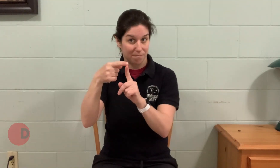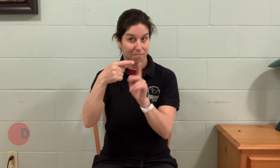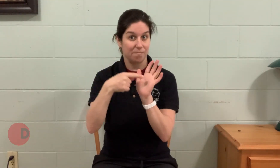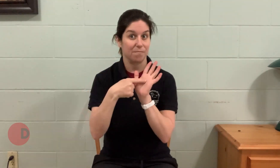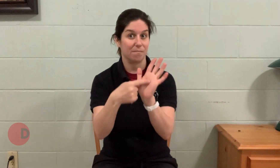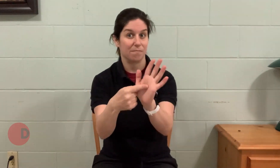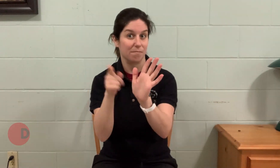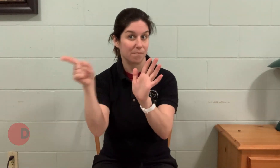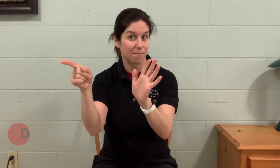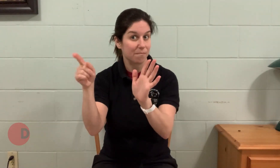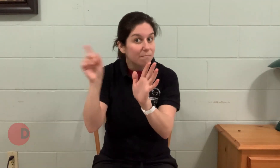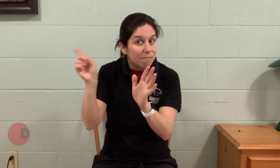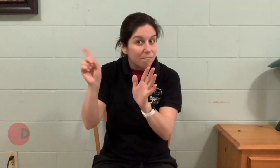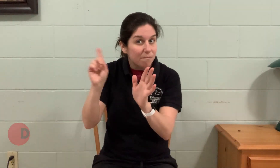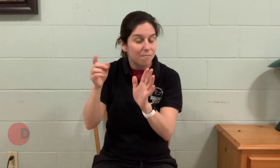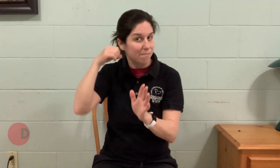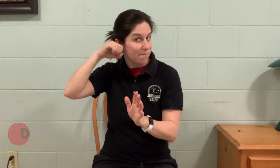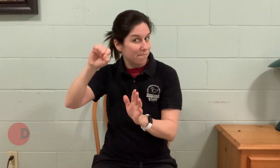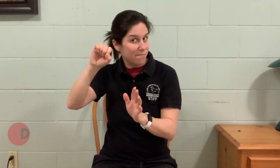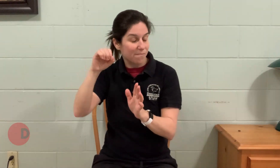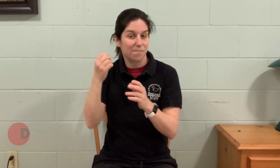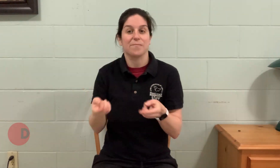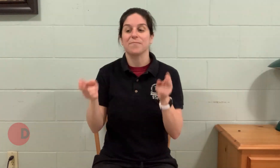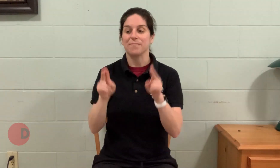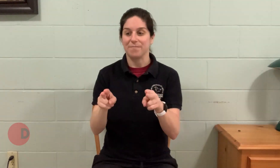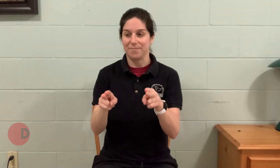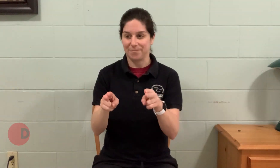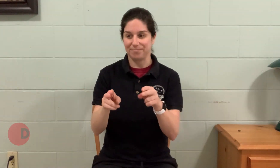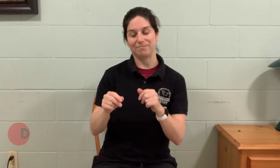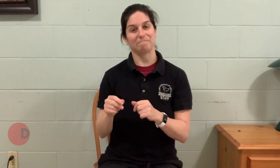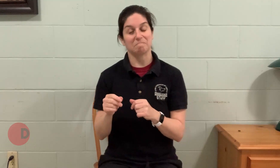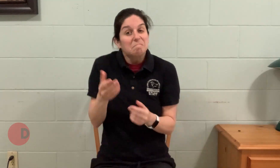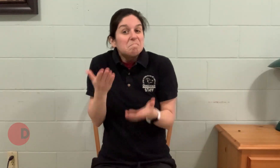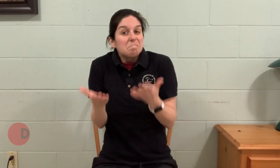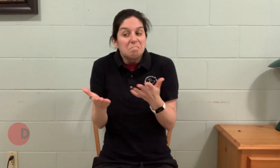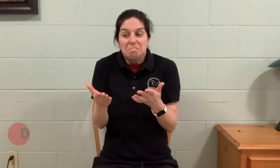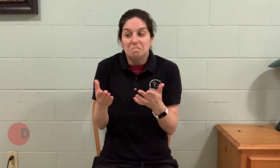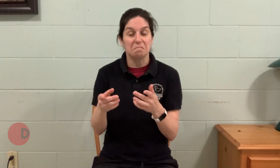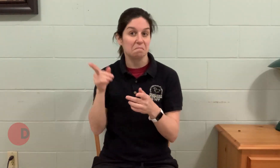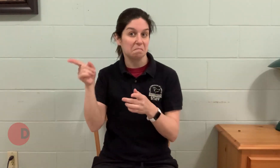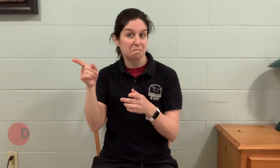then show them where the sound is happening.